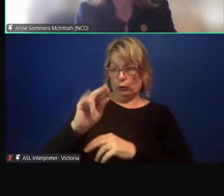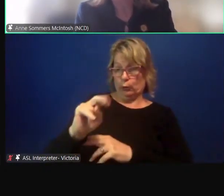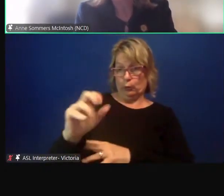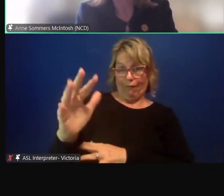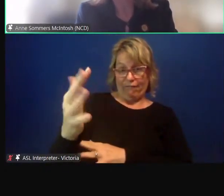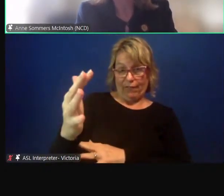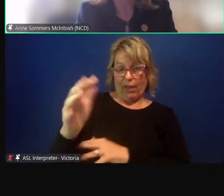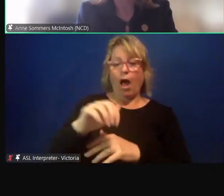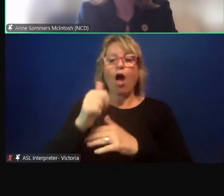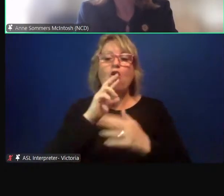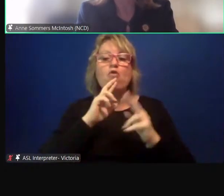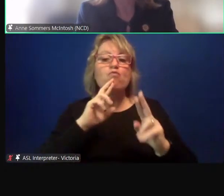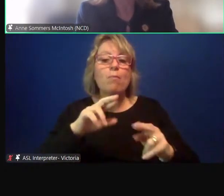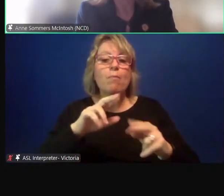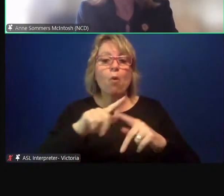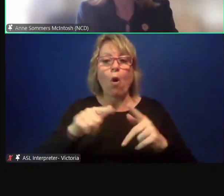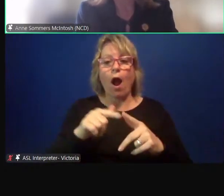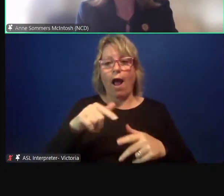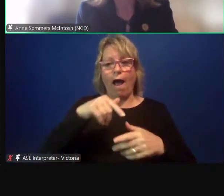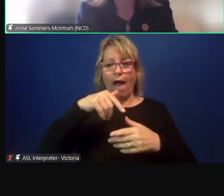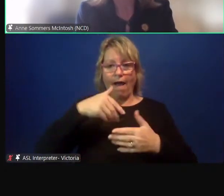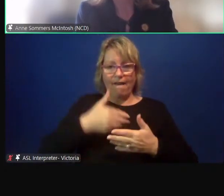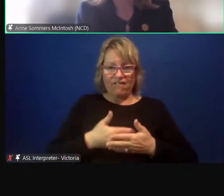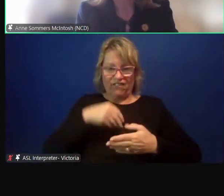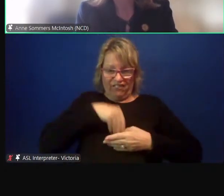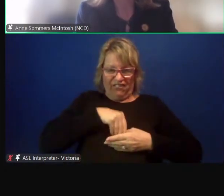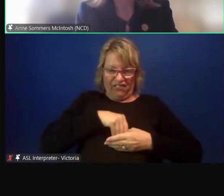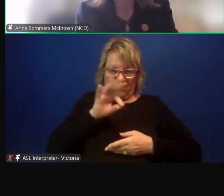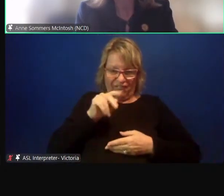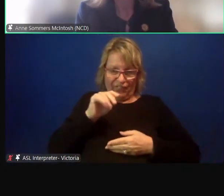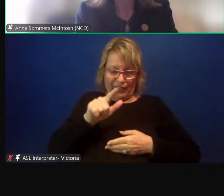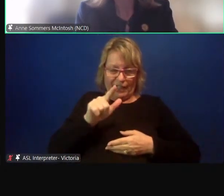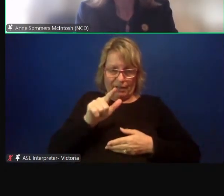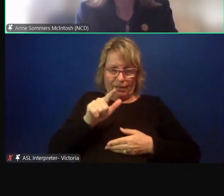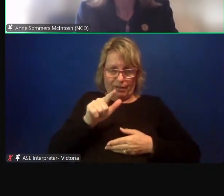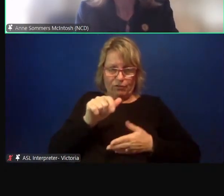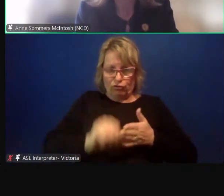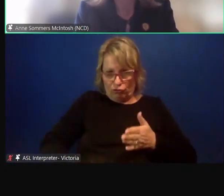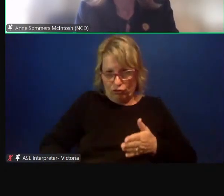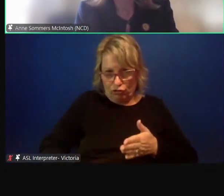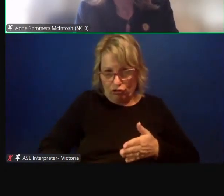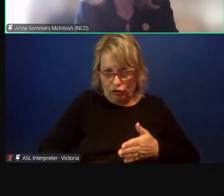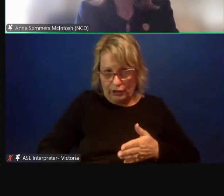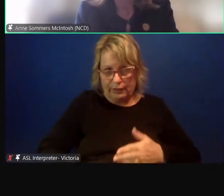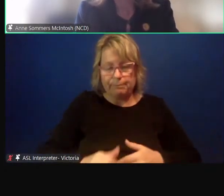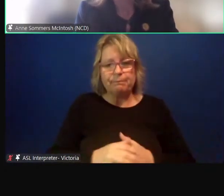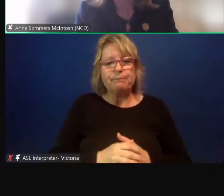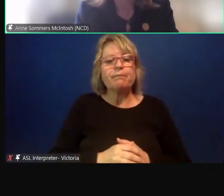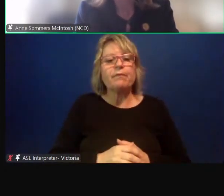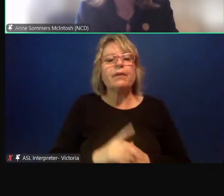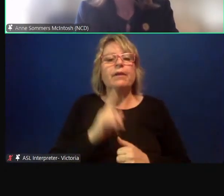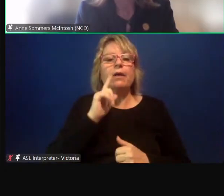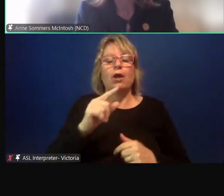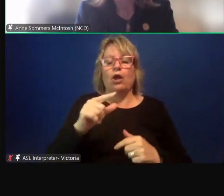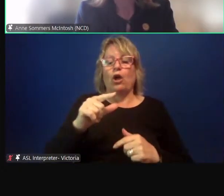report on fetal surgery and germline editing. Quality-adjusted life years and their impact